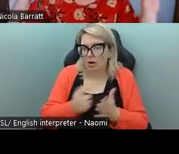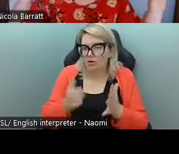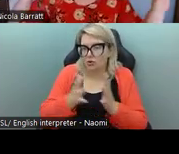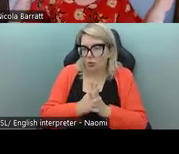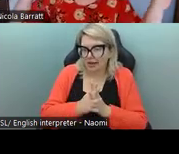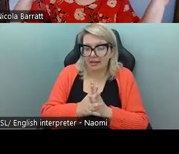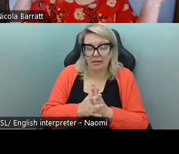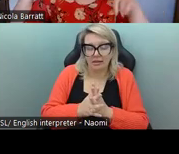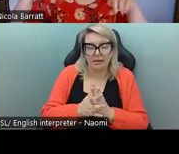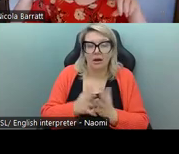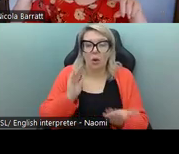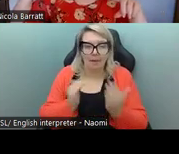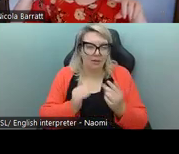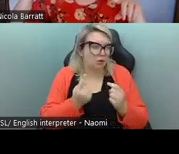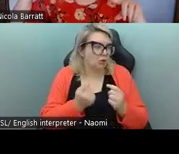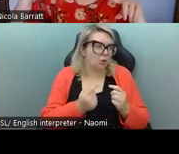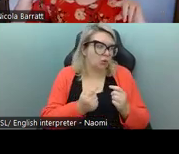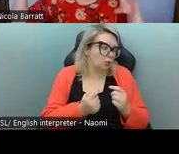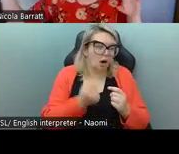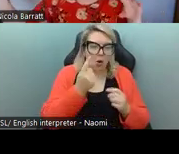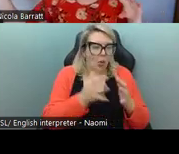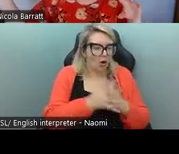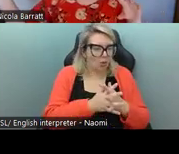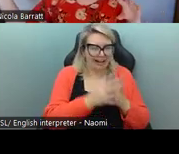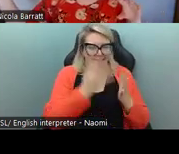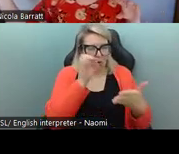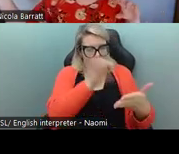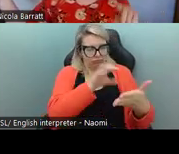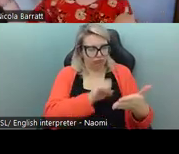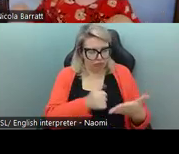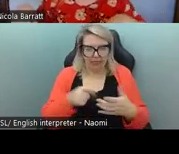posting four times in a week, disappearing for two weeks,